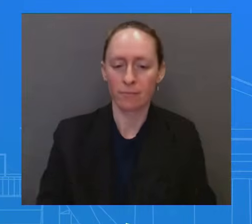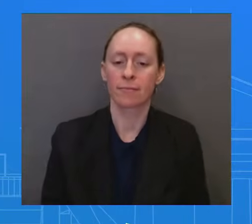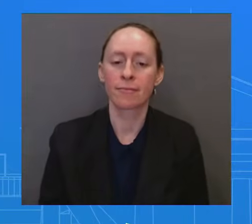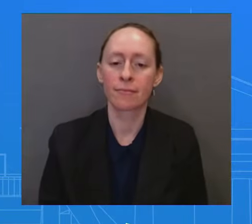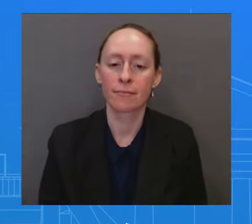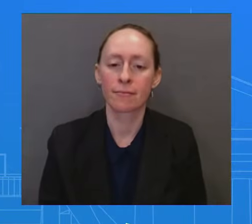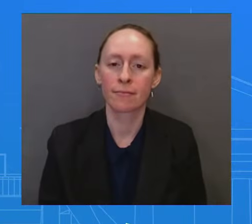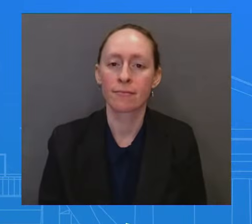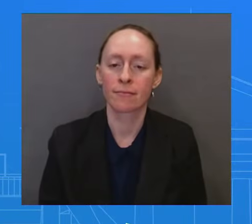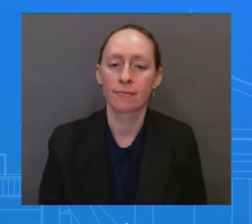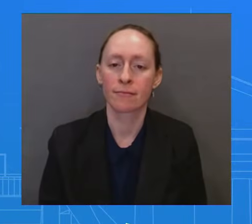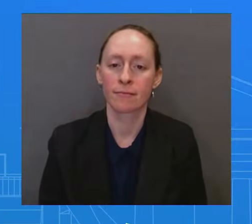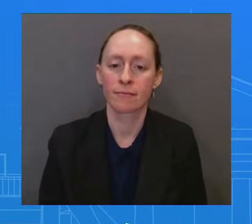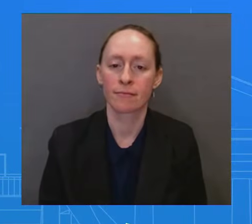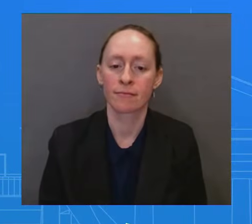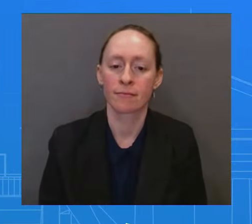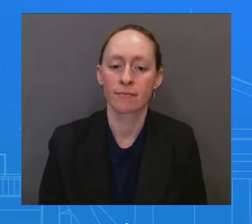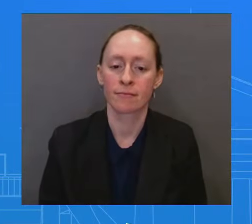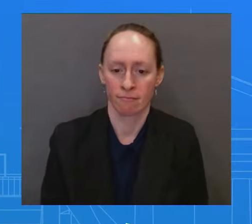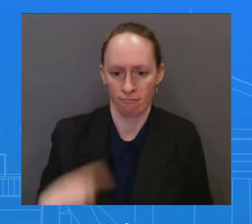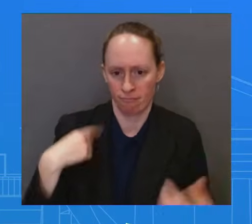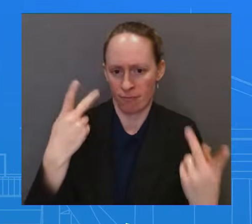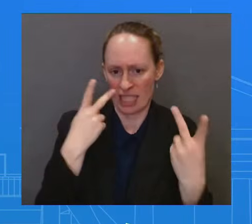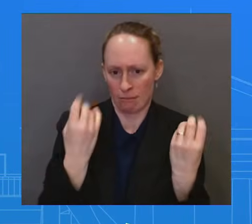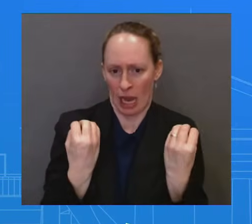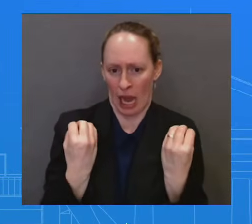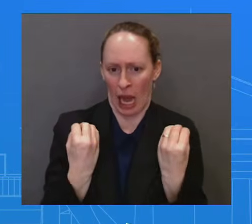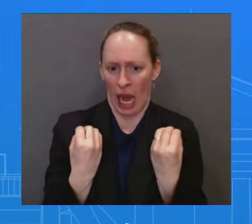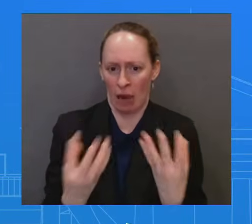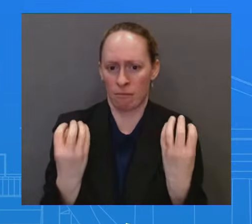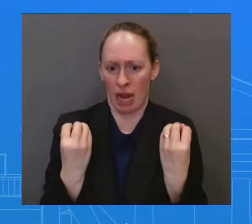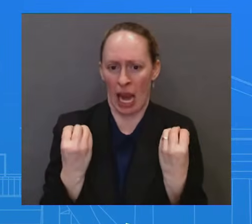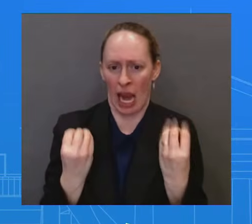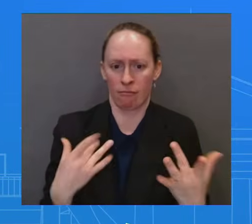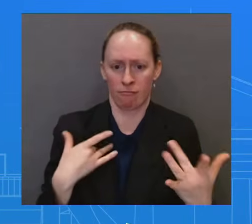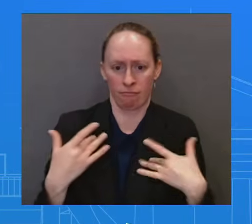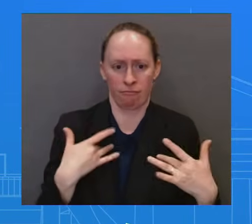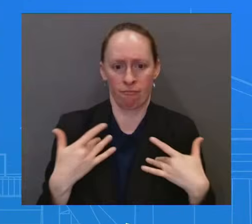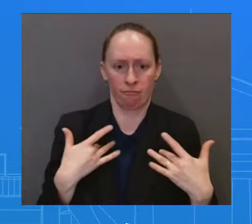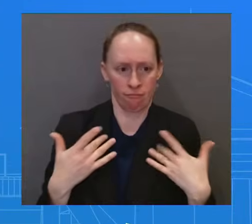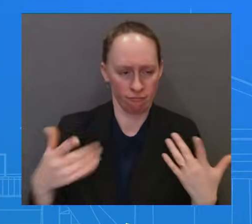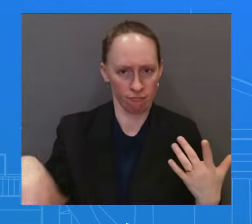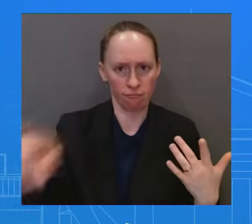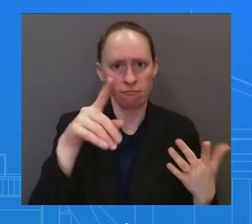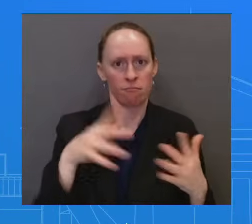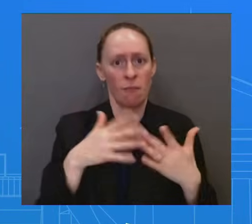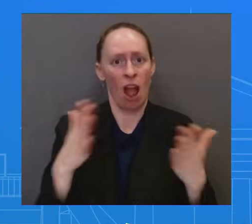that the death toll reached 20,000. The WHO saying repeatedly that one child is killed in Gaza every 10 minutes.